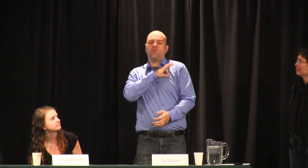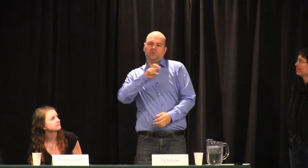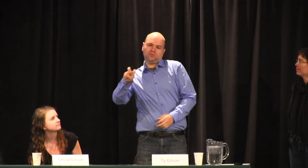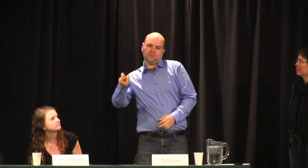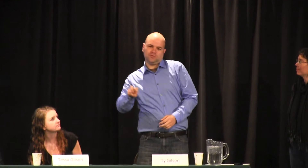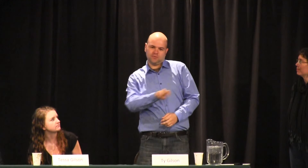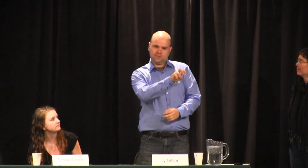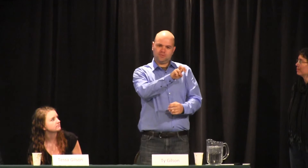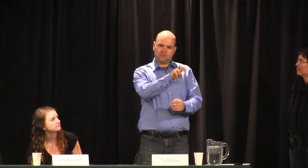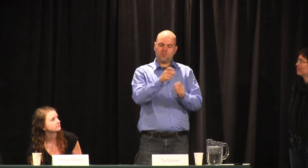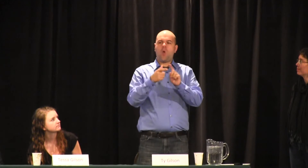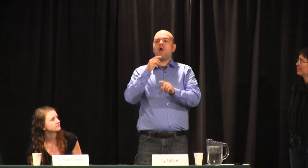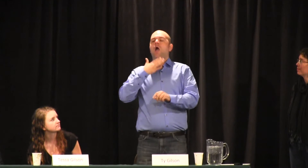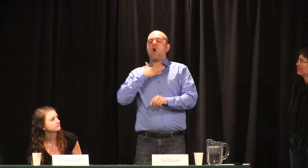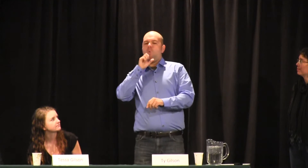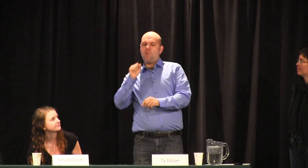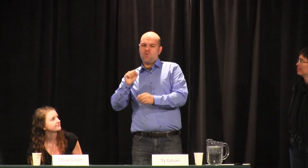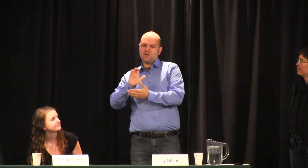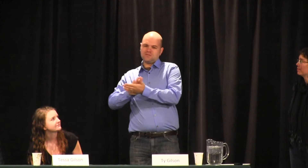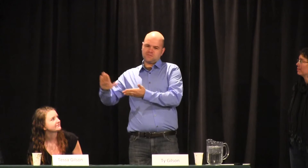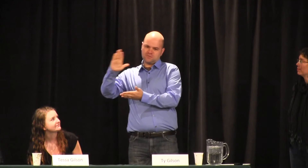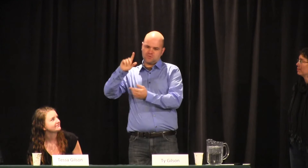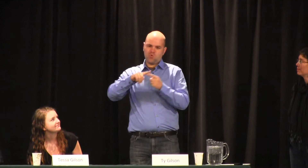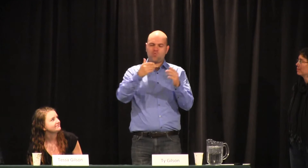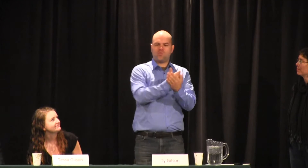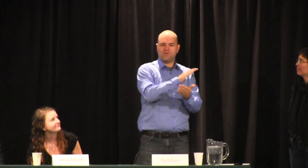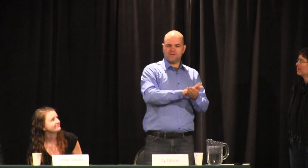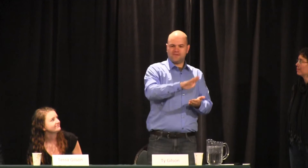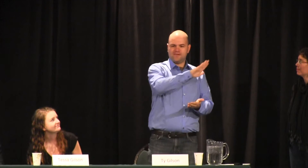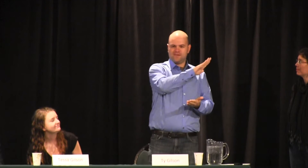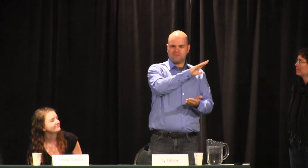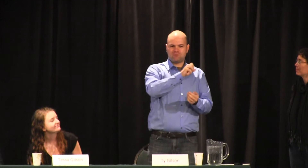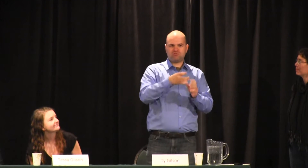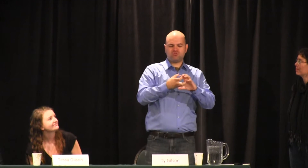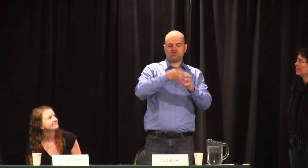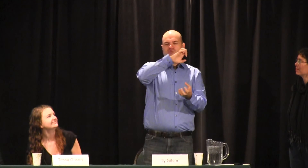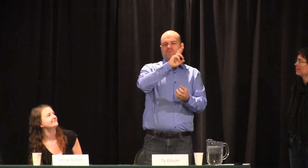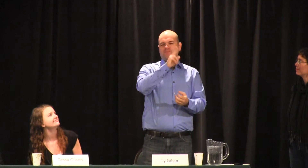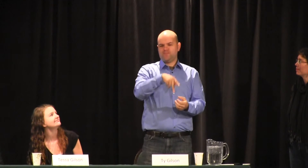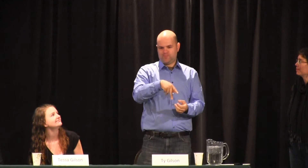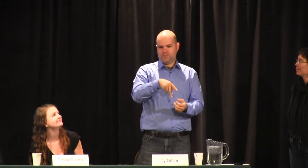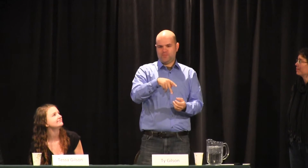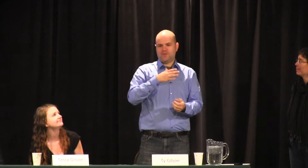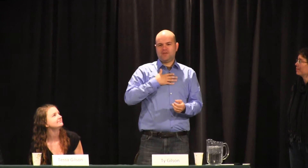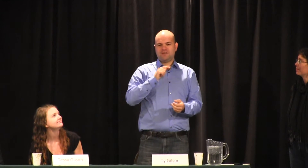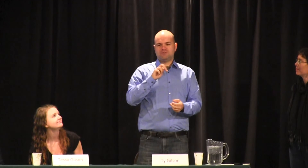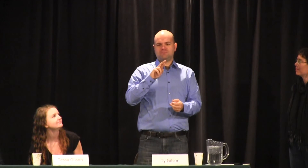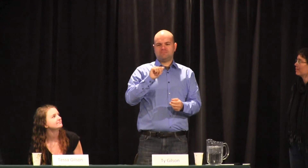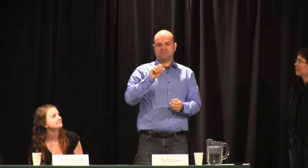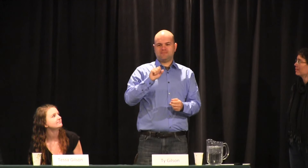But we had some problems. I had applied for a job, and the credits from my prior college and my current college, got a little bit screwed up